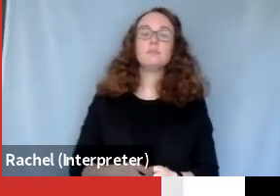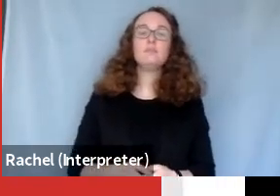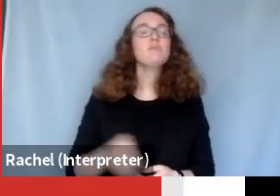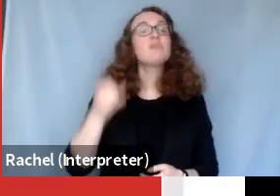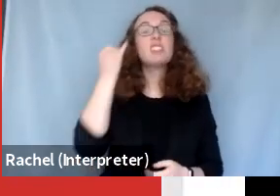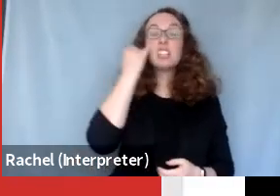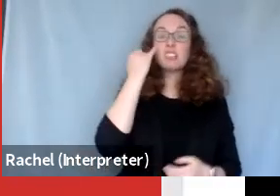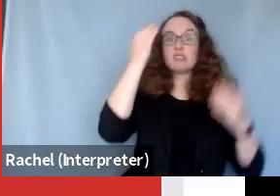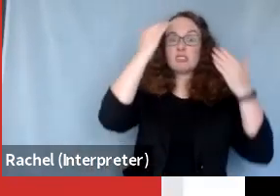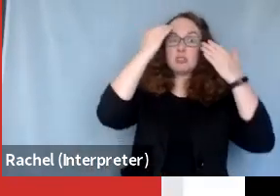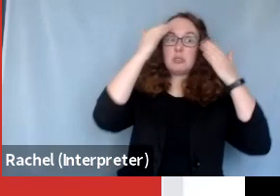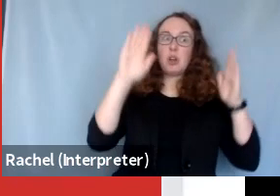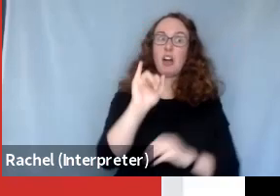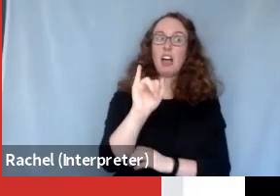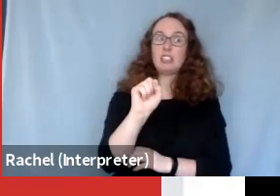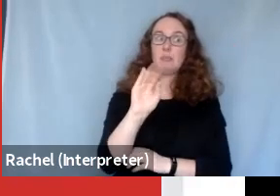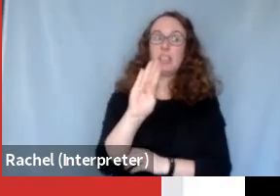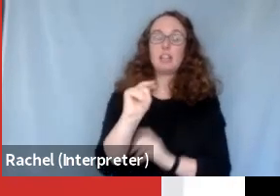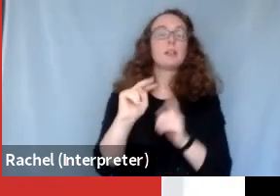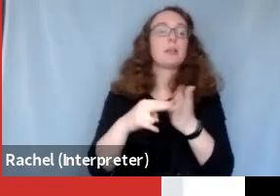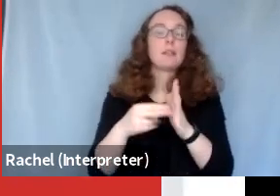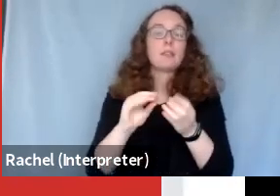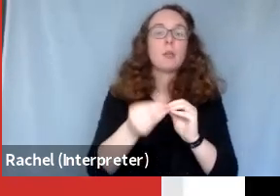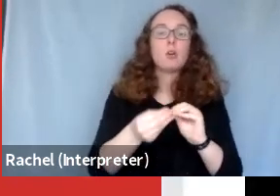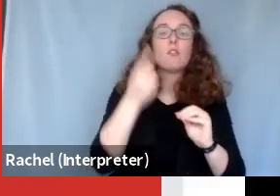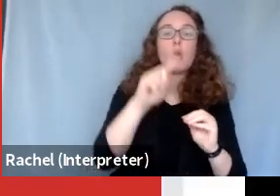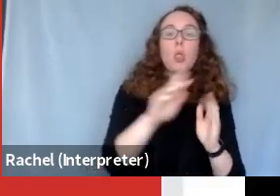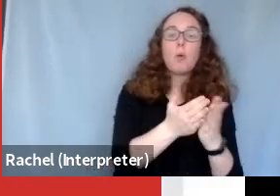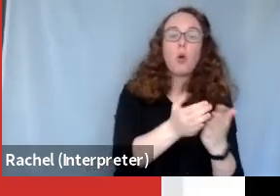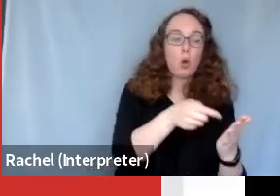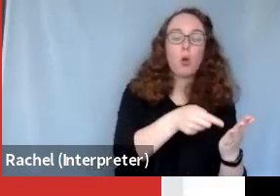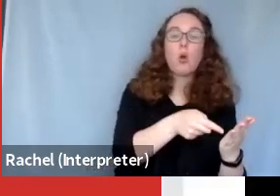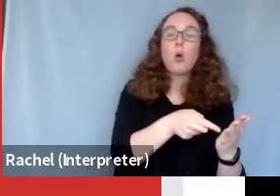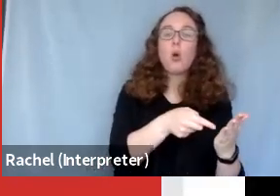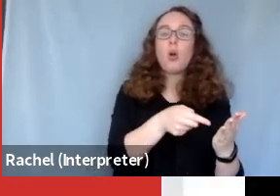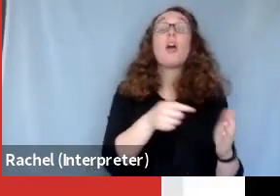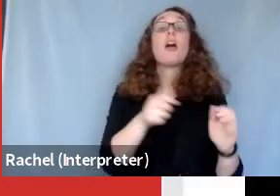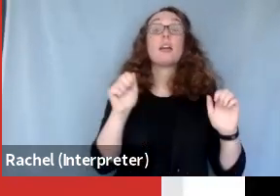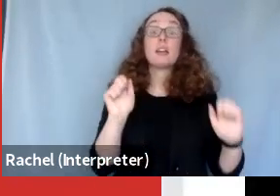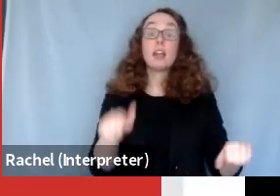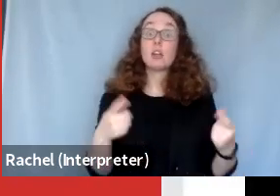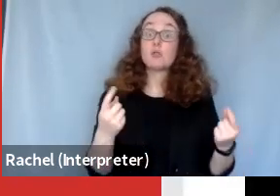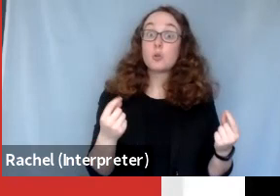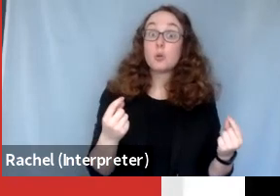number which is the kind of the barcode for the books, or anything else you can search by course,